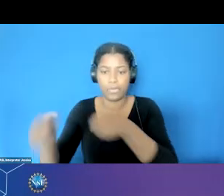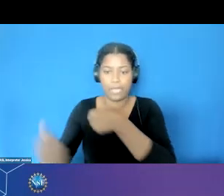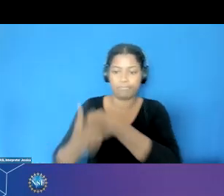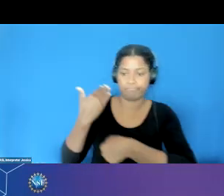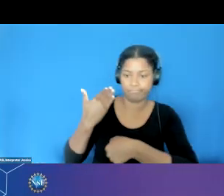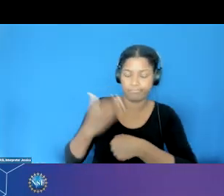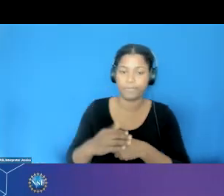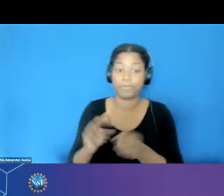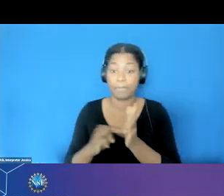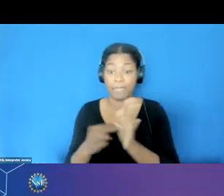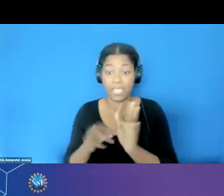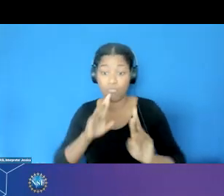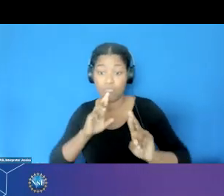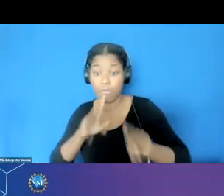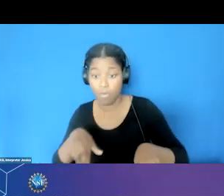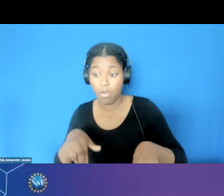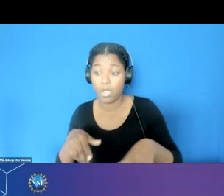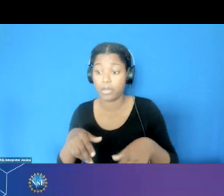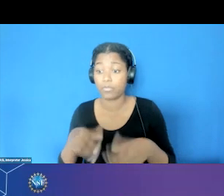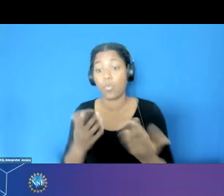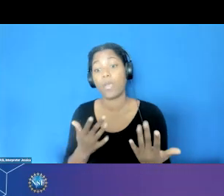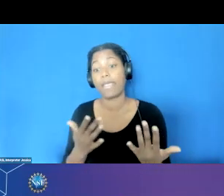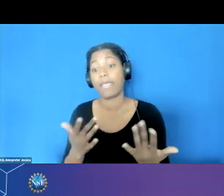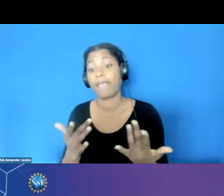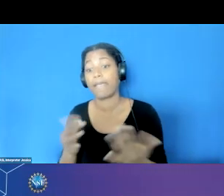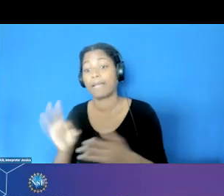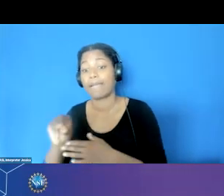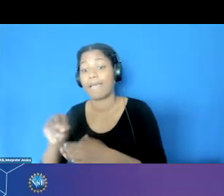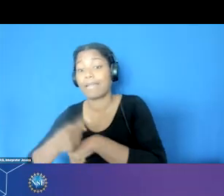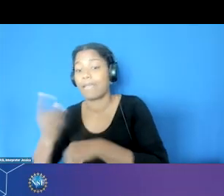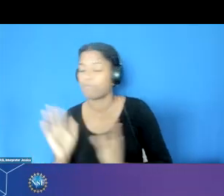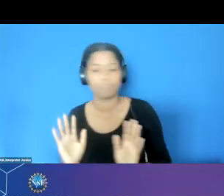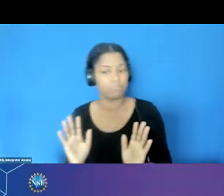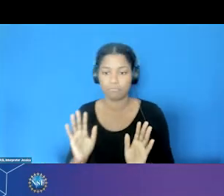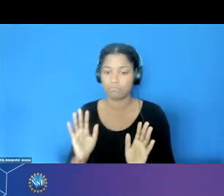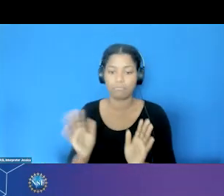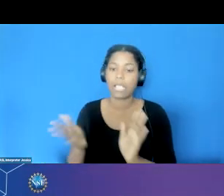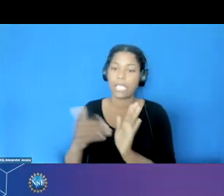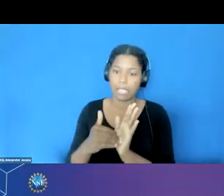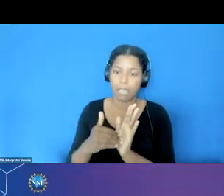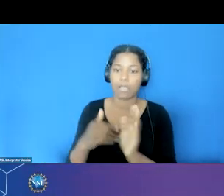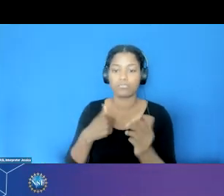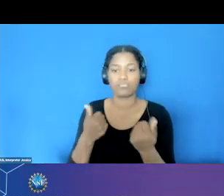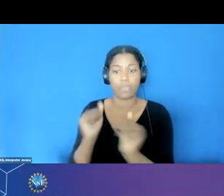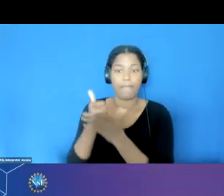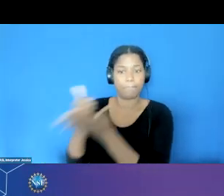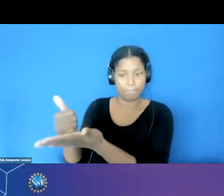It is not that the report doesn't become due until the end of the budget period. It's just that, again, we're trying to help.